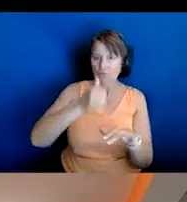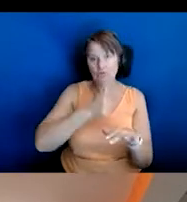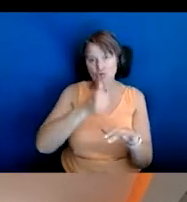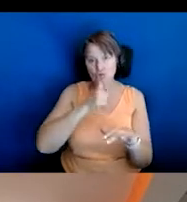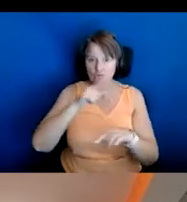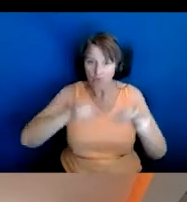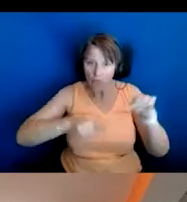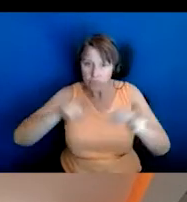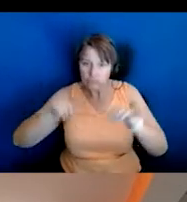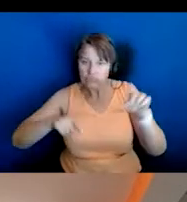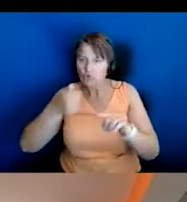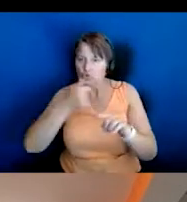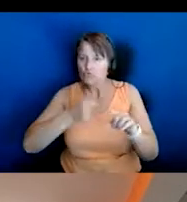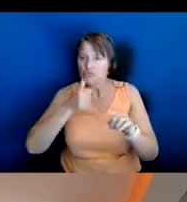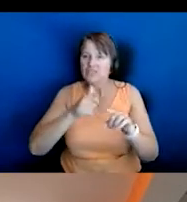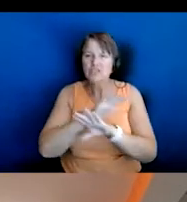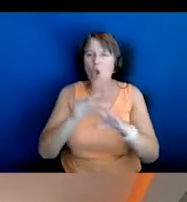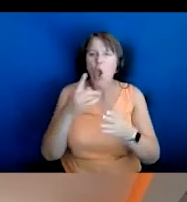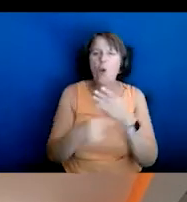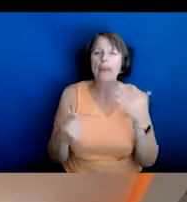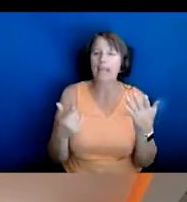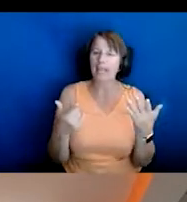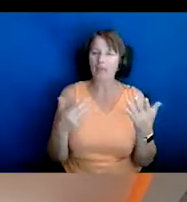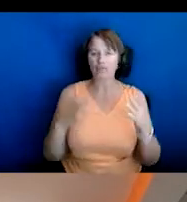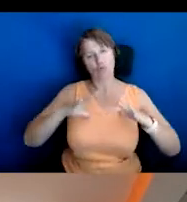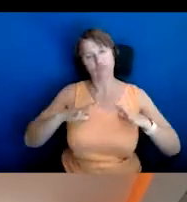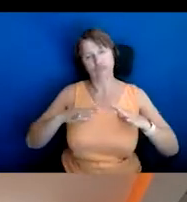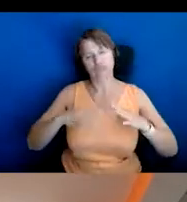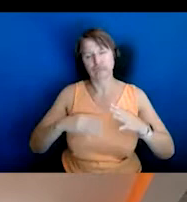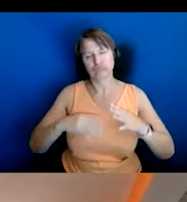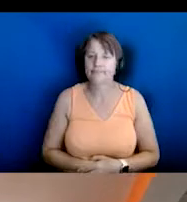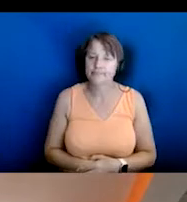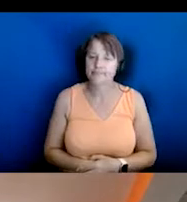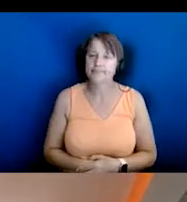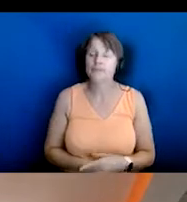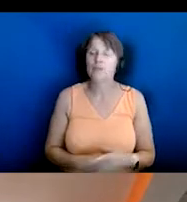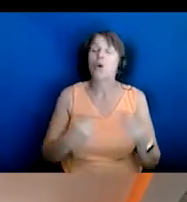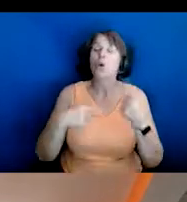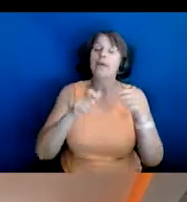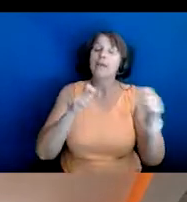uses beyond just recreation. So, we transitioned in this year